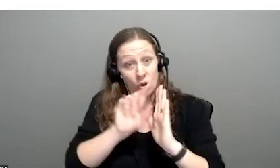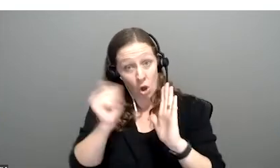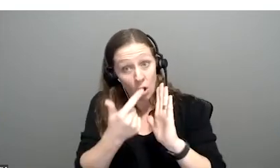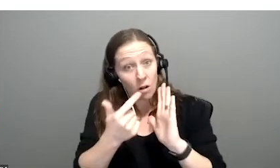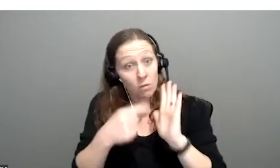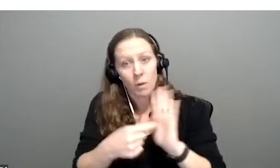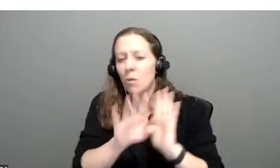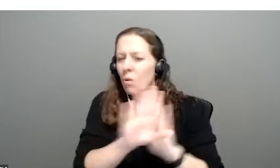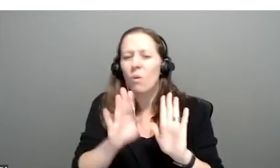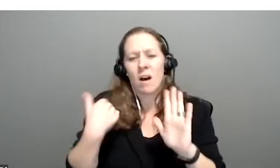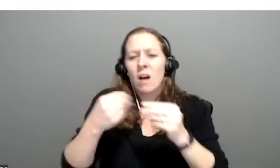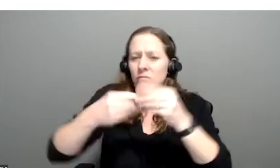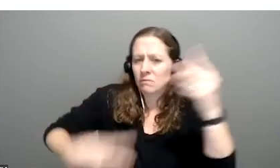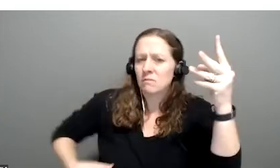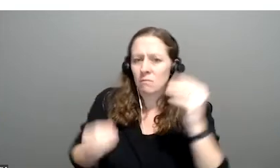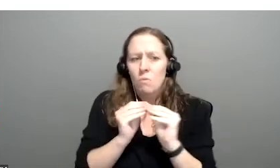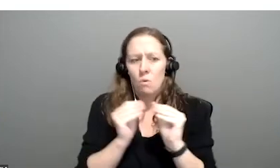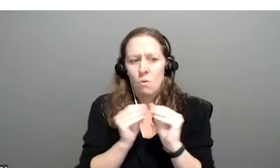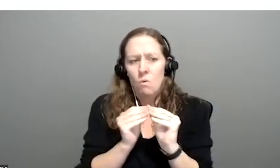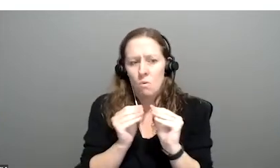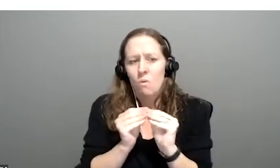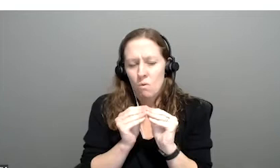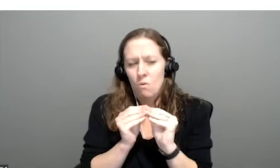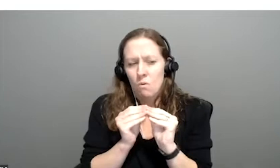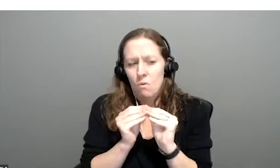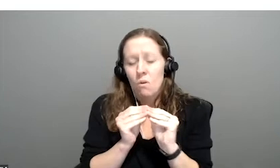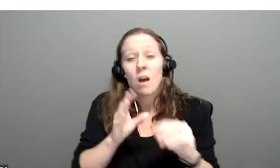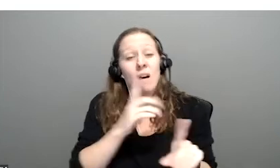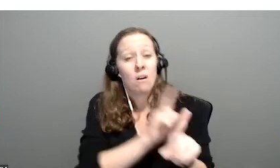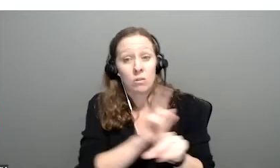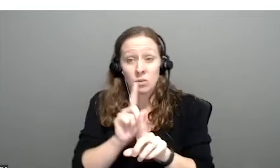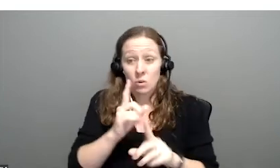and in fact, some identity factors are more relevant to some programs than others.